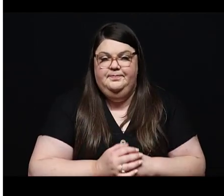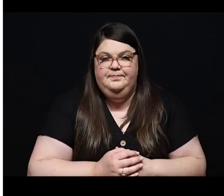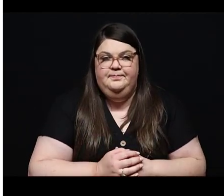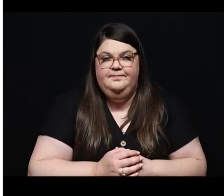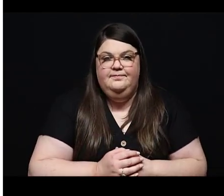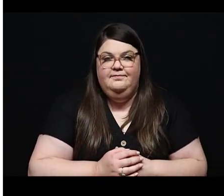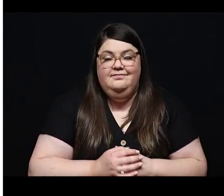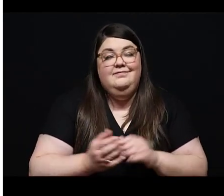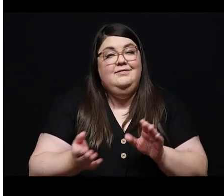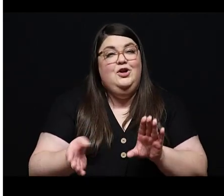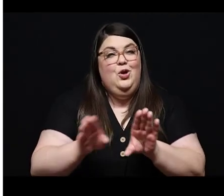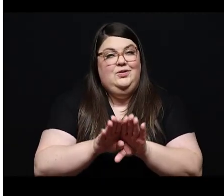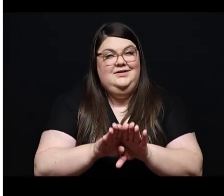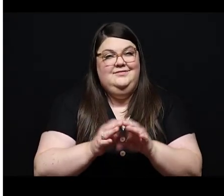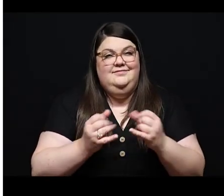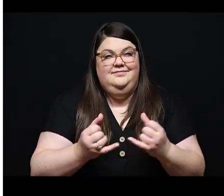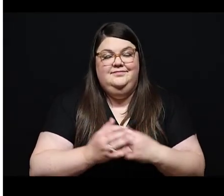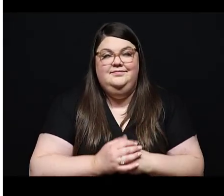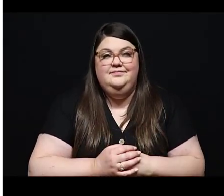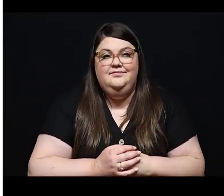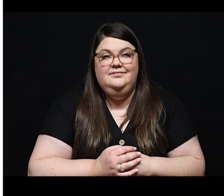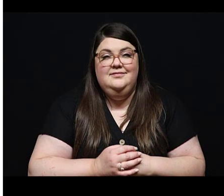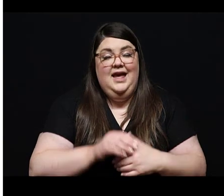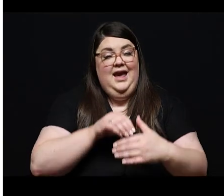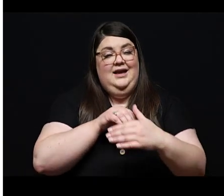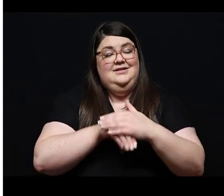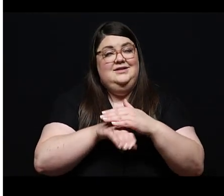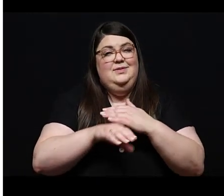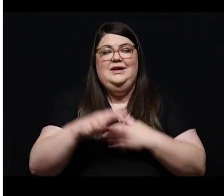Closing Accessibility benefits everyone.